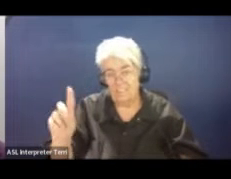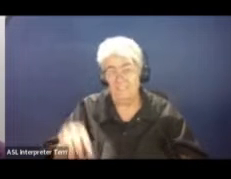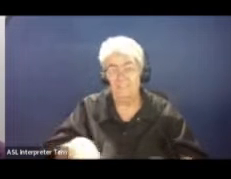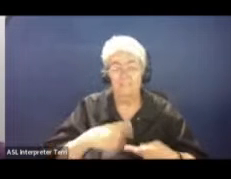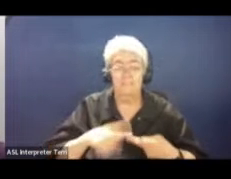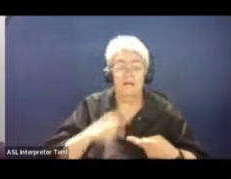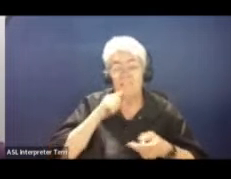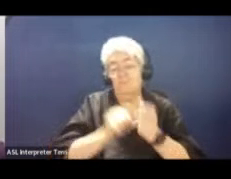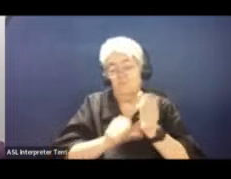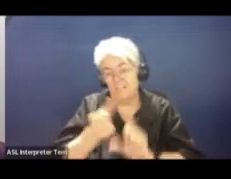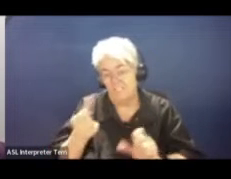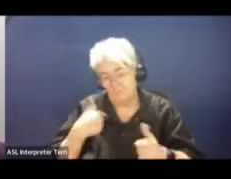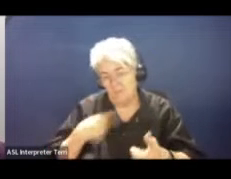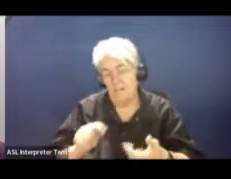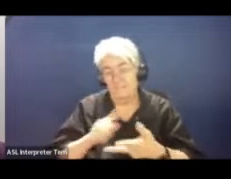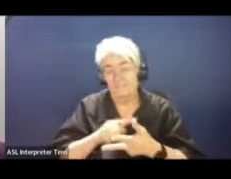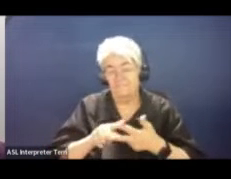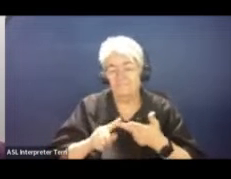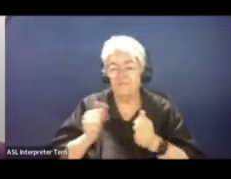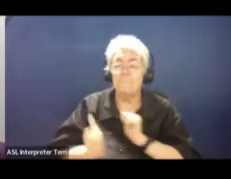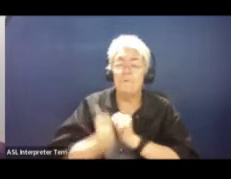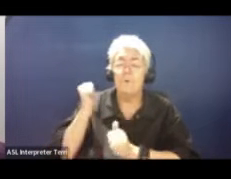general population is usually falls and car accidents.